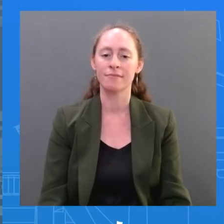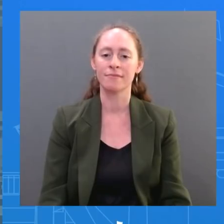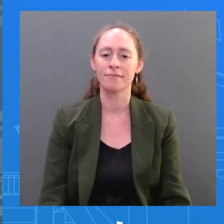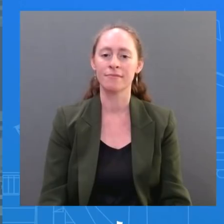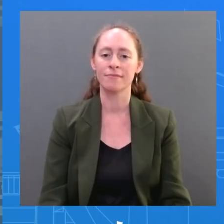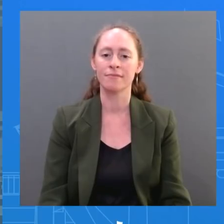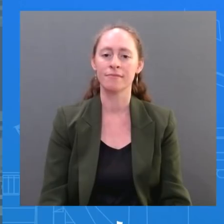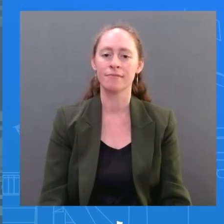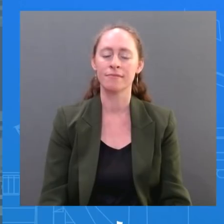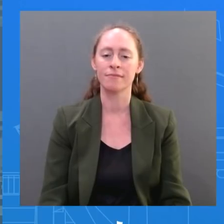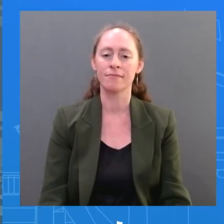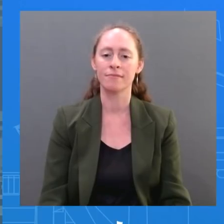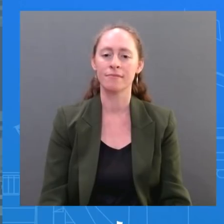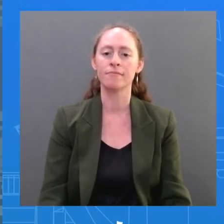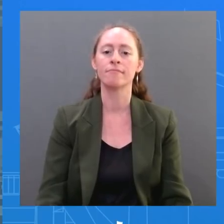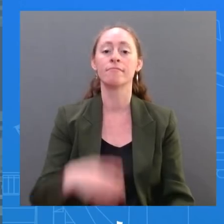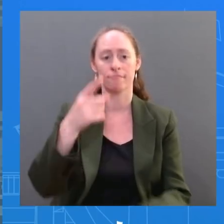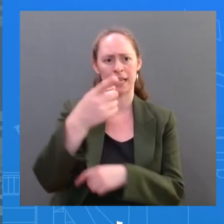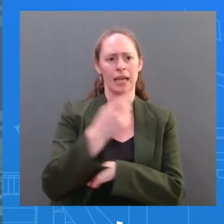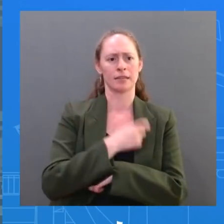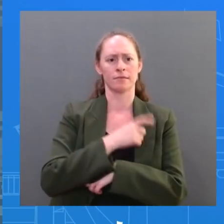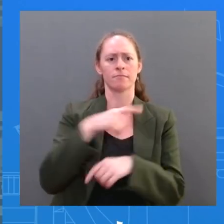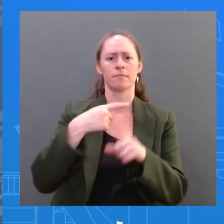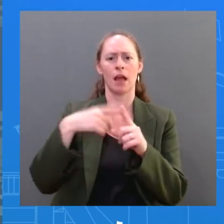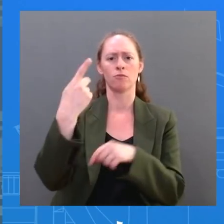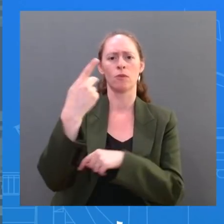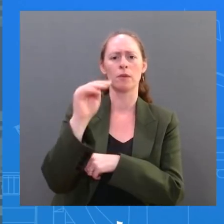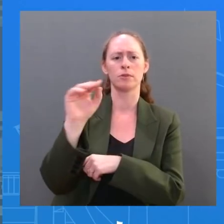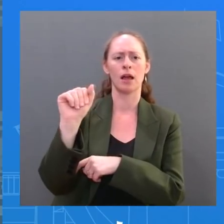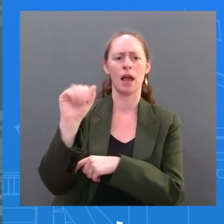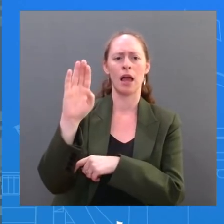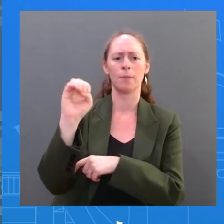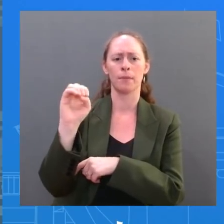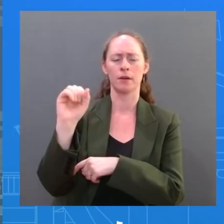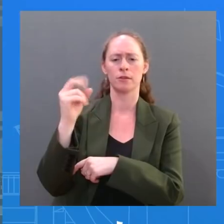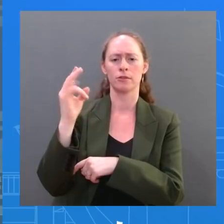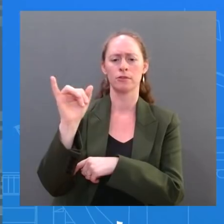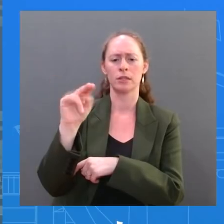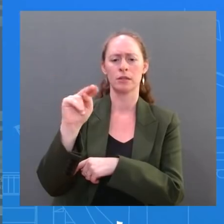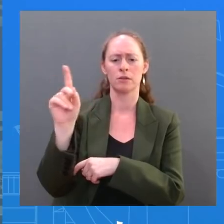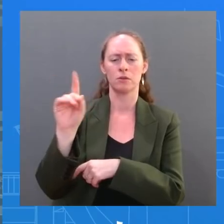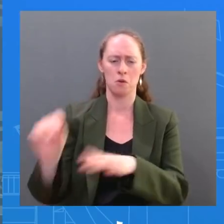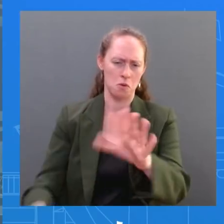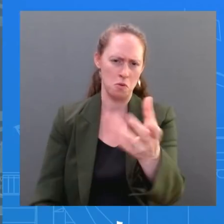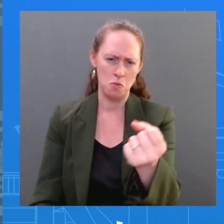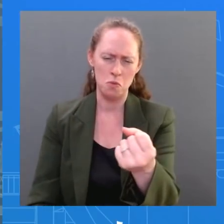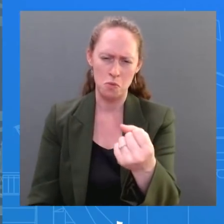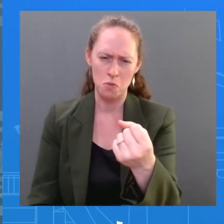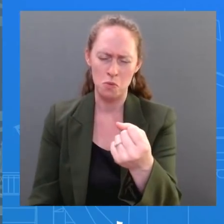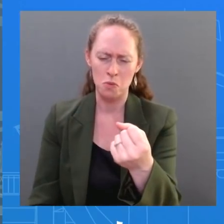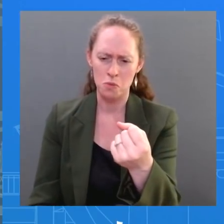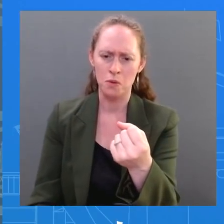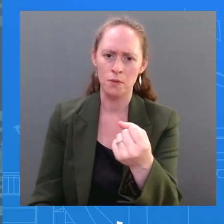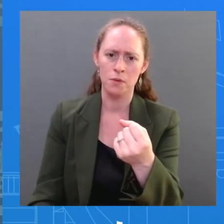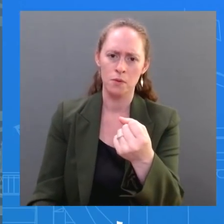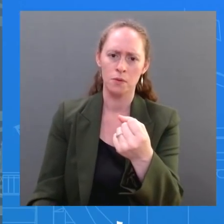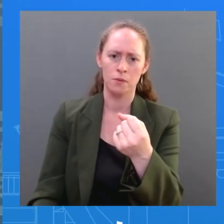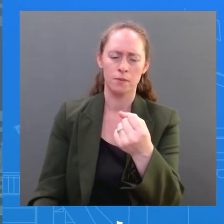Okay? Let me just get started with the -- with the briefing. We don't have a lot of time. As we know, the President is going to be leaving for CIA pretty sho-